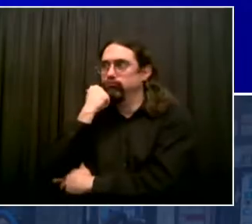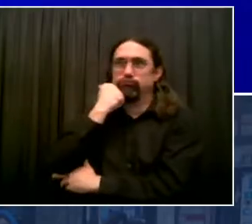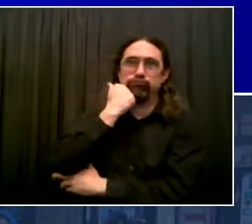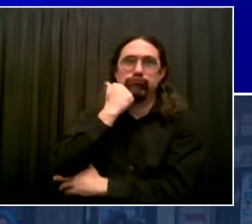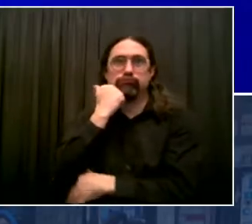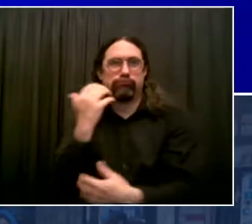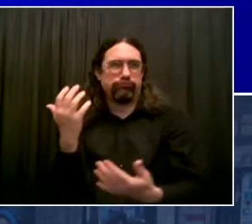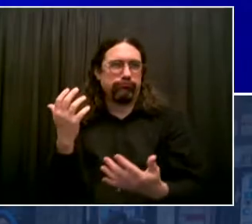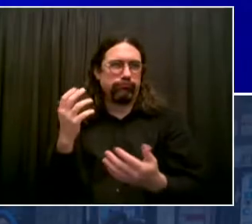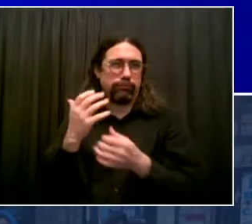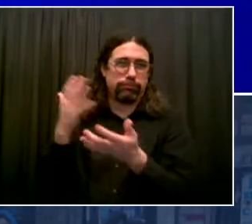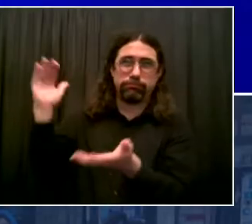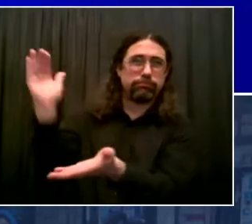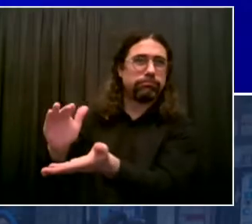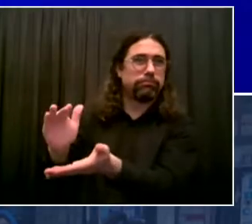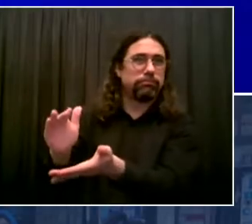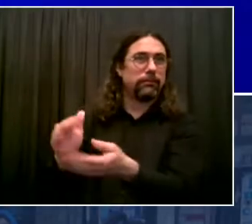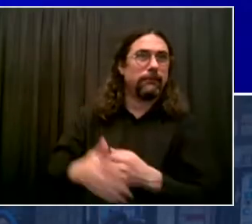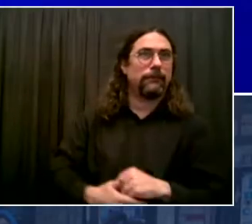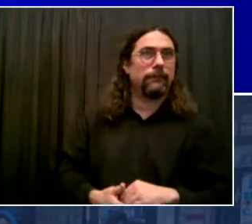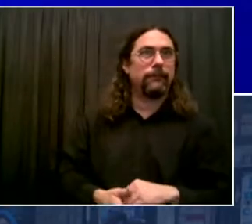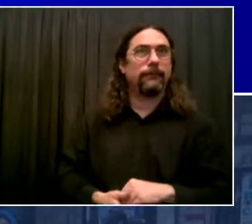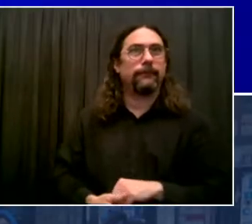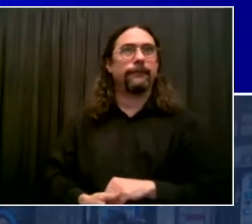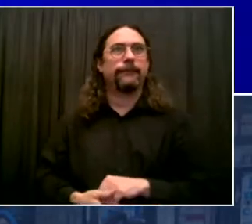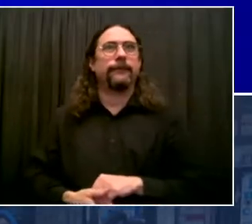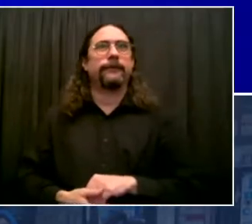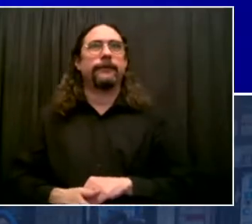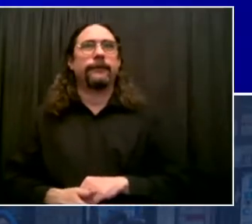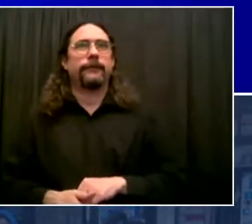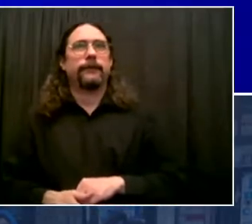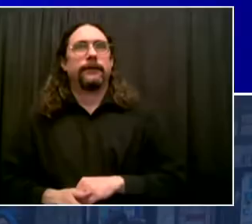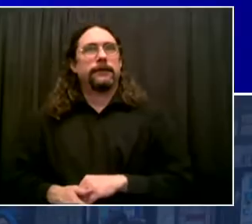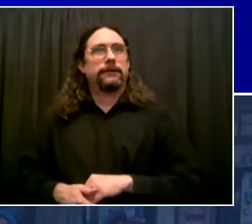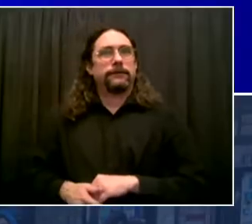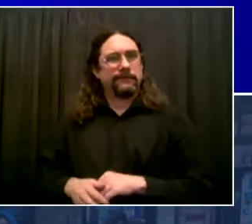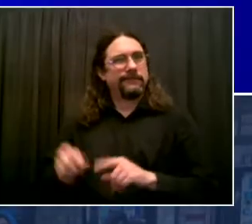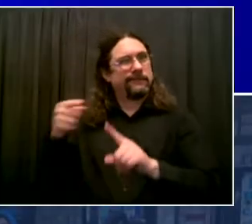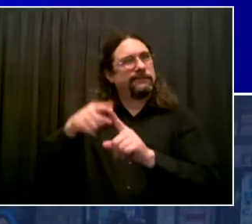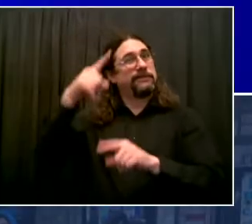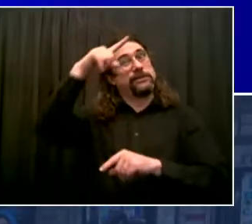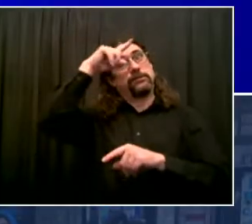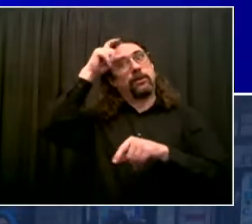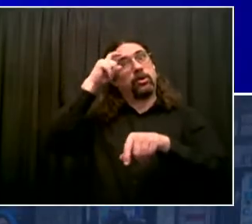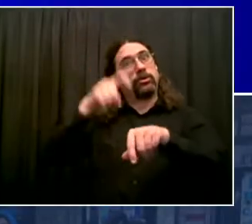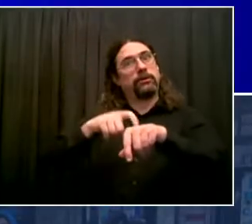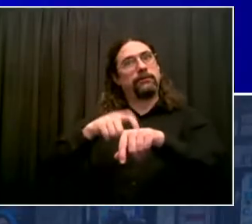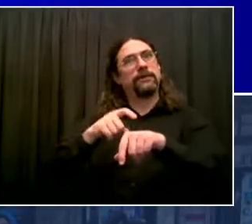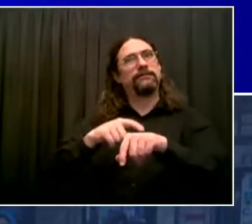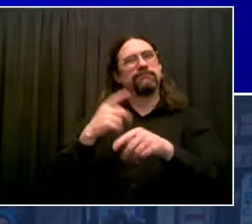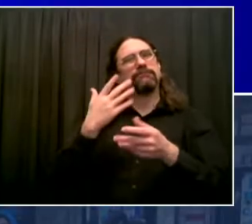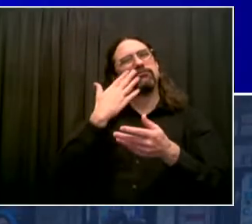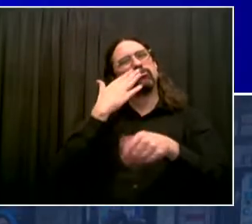PRECISION POLICING DEPENDS ON HAVING ENOUGH OFFICERS AND SUMMER ALL OUT TO BE INSTITUTED.